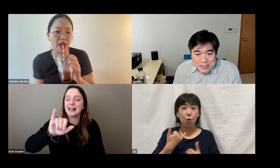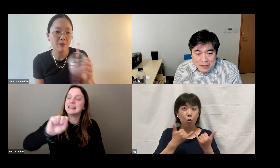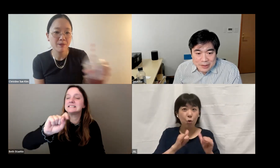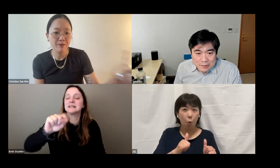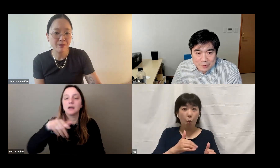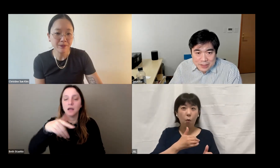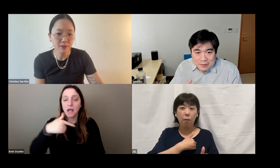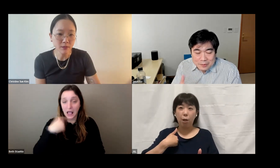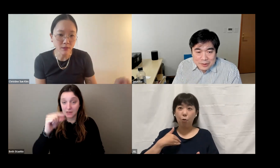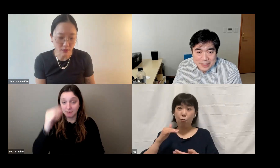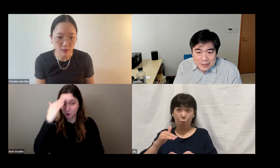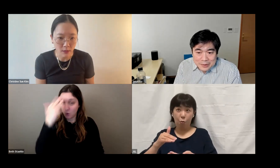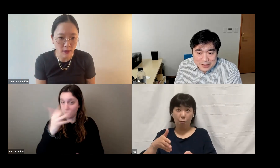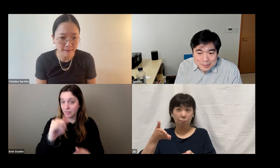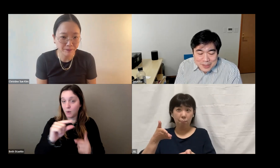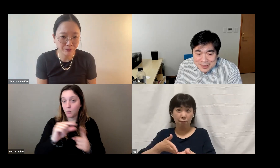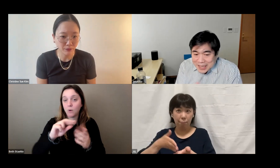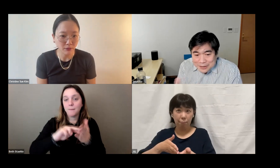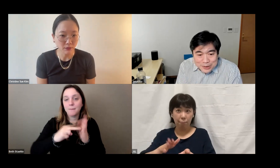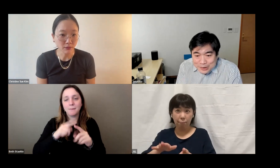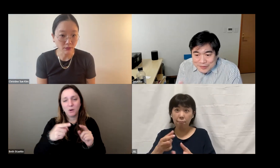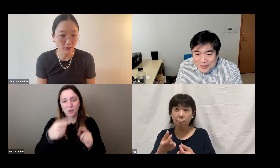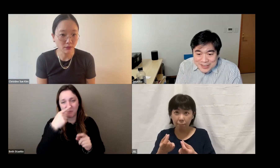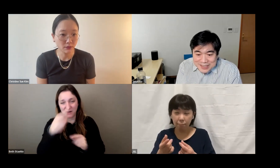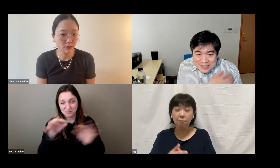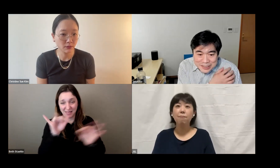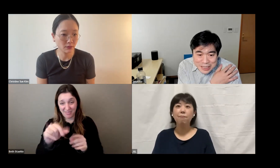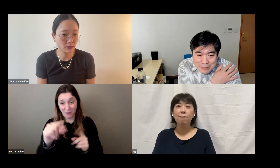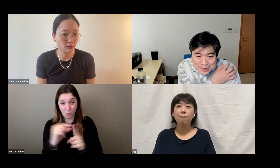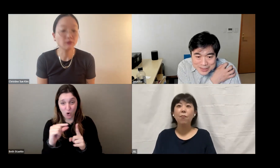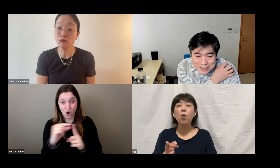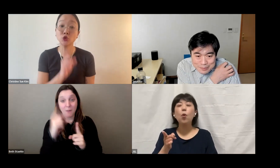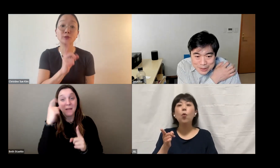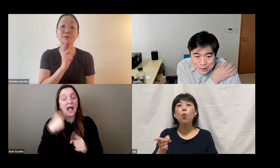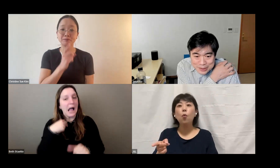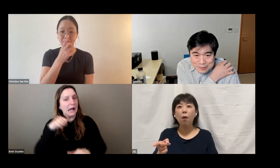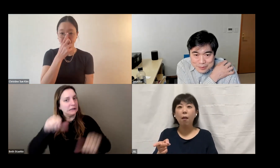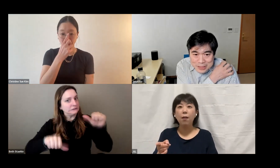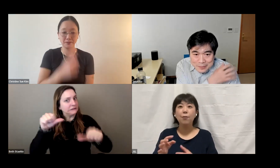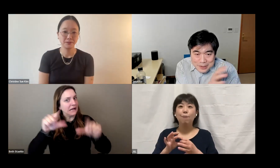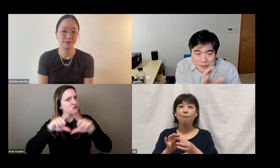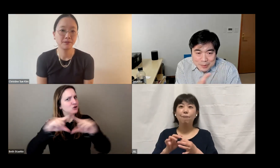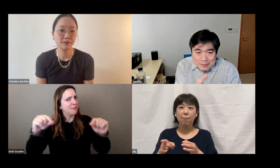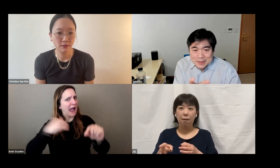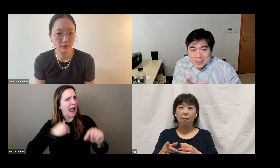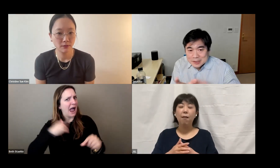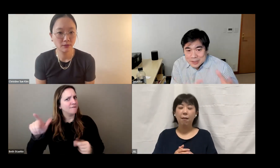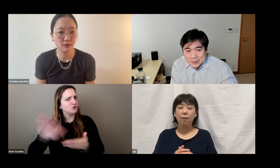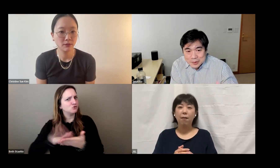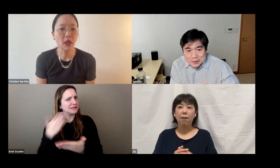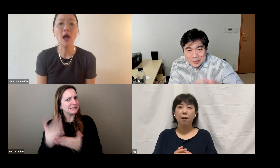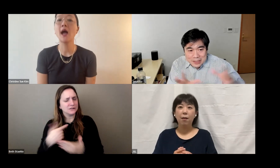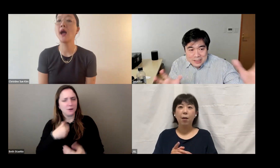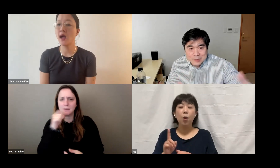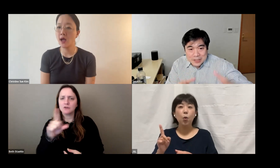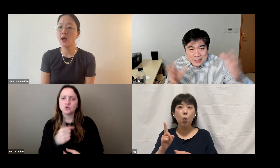sharing what the word “ableism” means, I don't know if it exists in Japanese. I'd be curious from the Japanese too, but maybe describe the word and explain